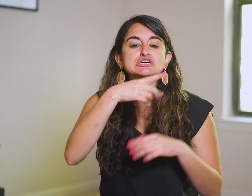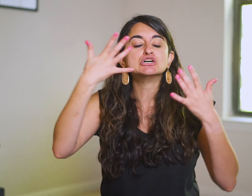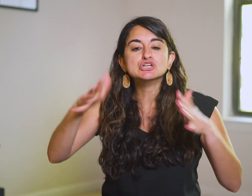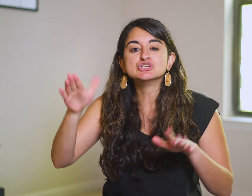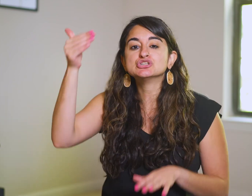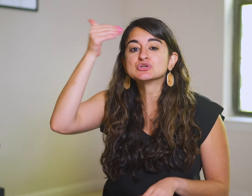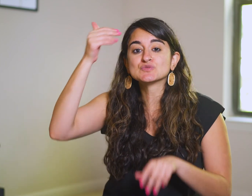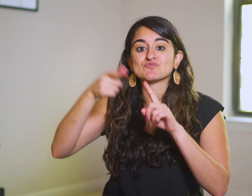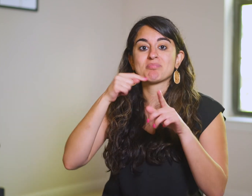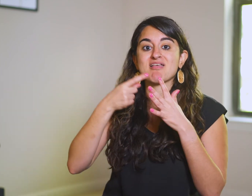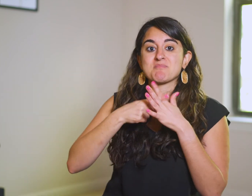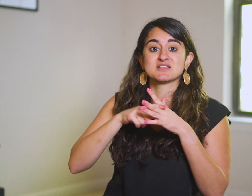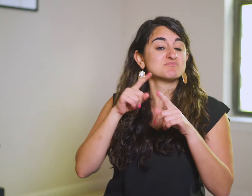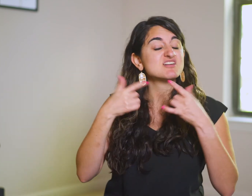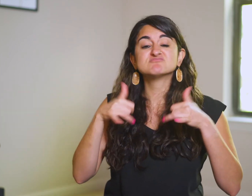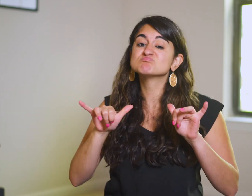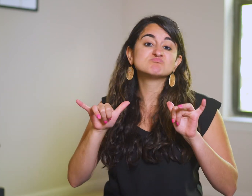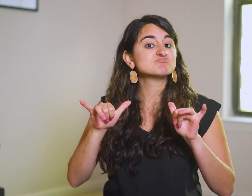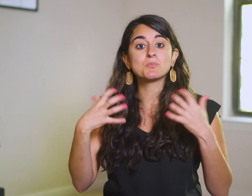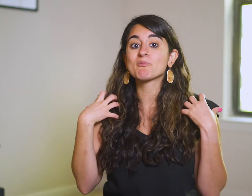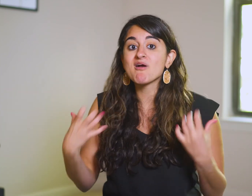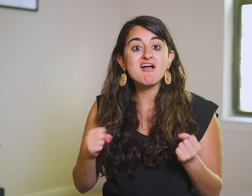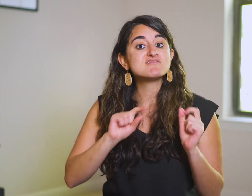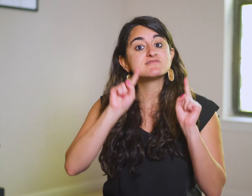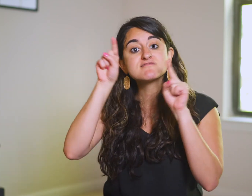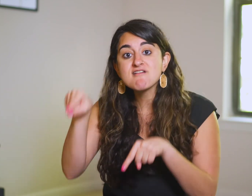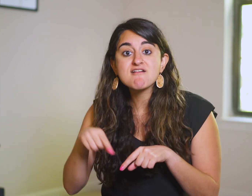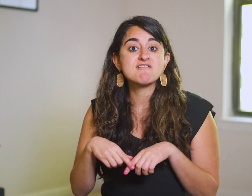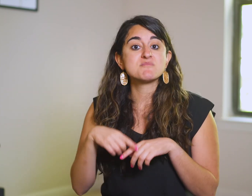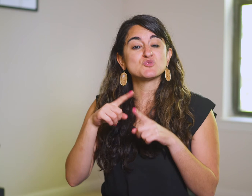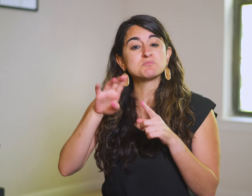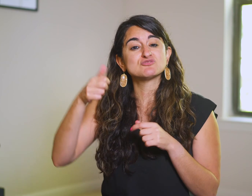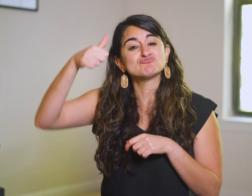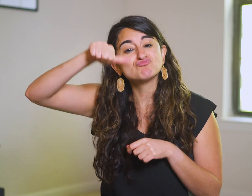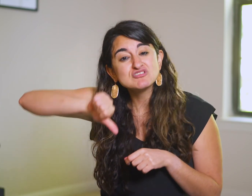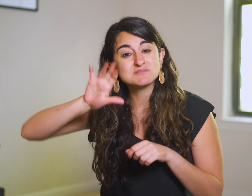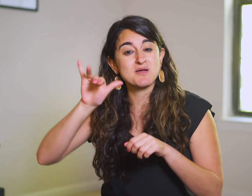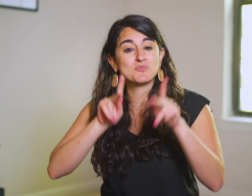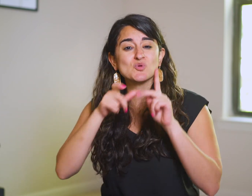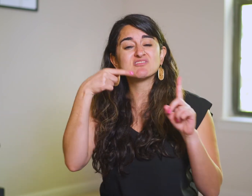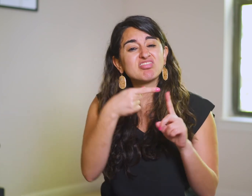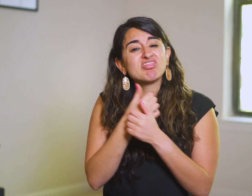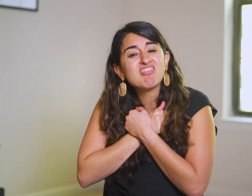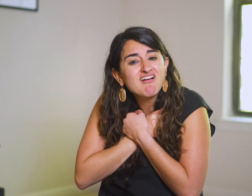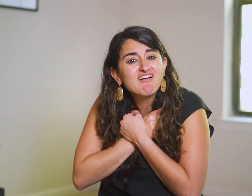He knew from the beginning, yet still He came, to be rejected by the people He loved,